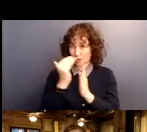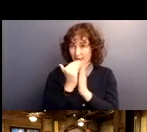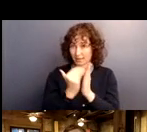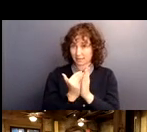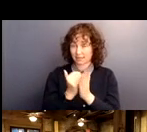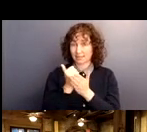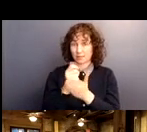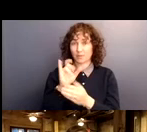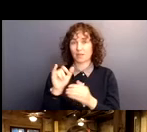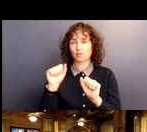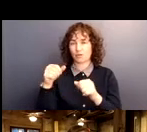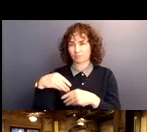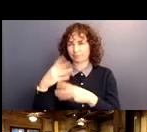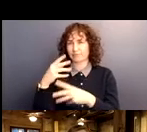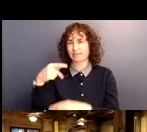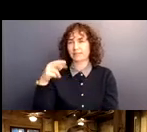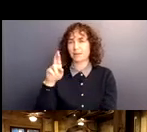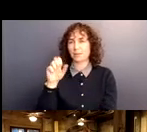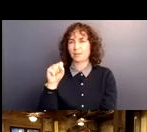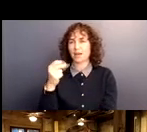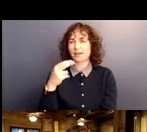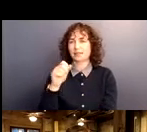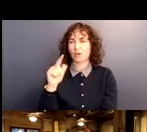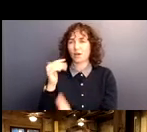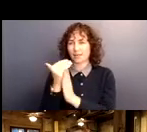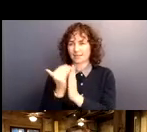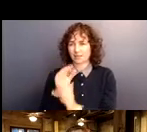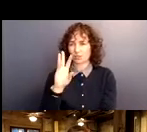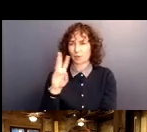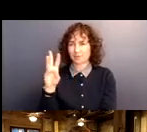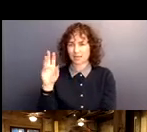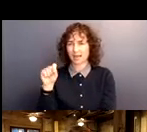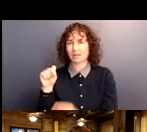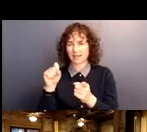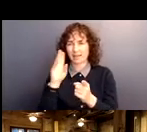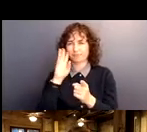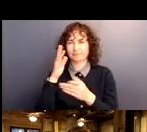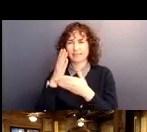please visit the Preservation Hall lessons website, where I have created some adaptive lessons